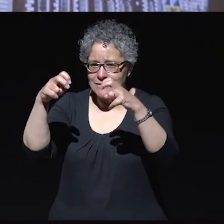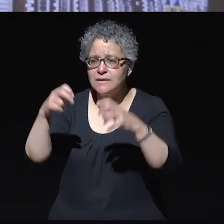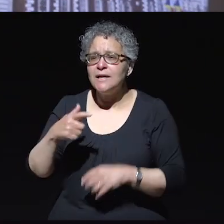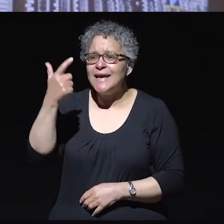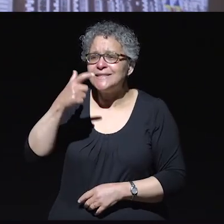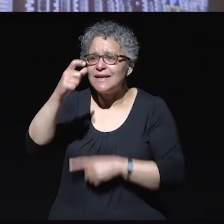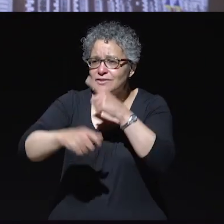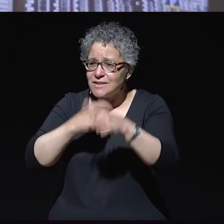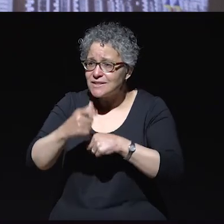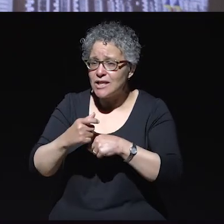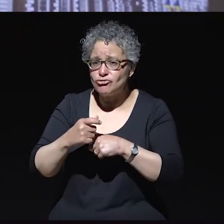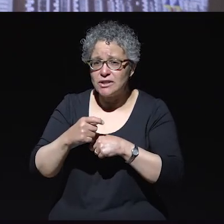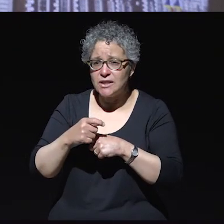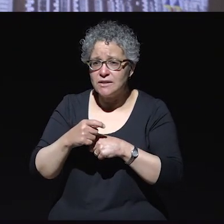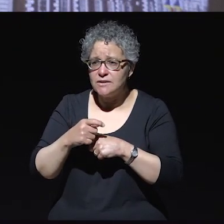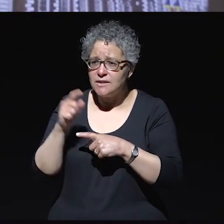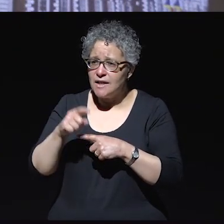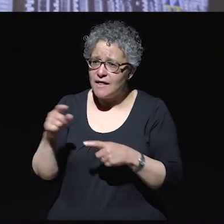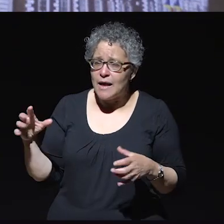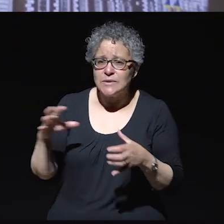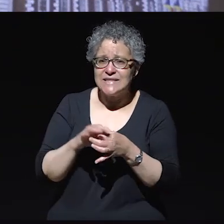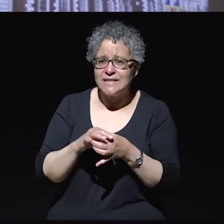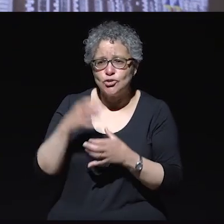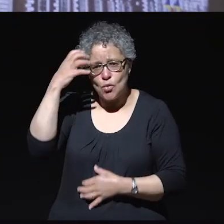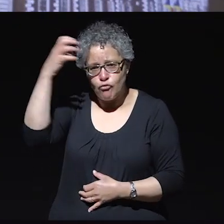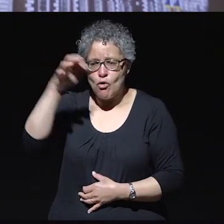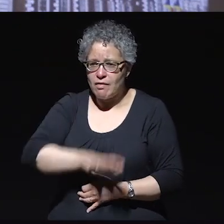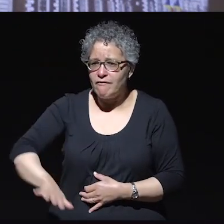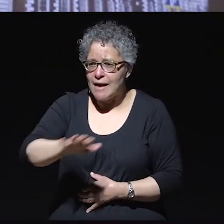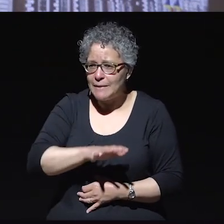with the youths of the Royal Family. It's where the children often lived